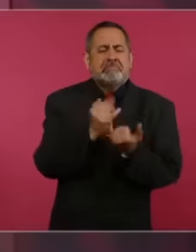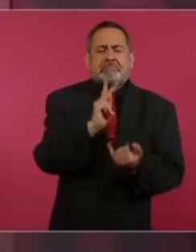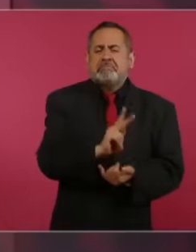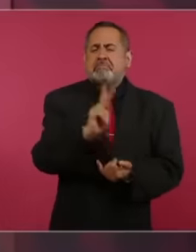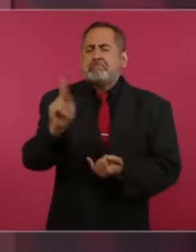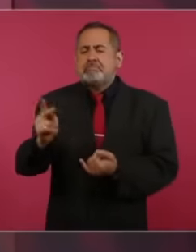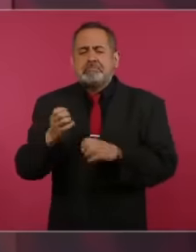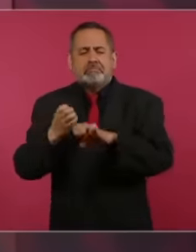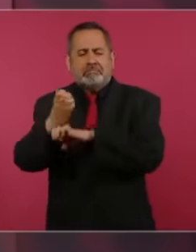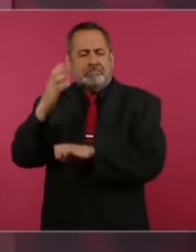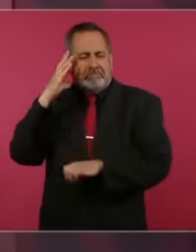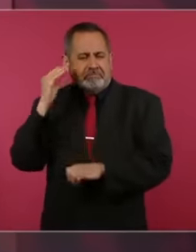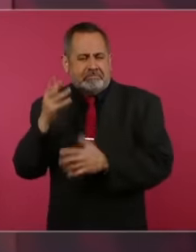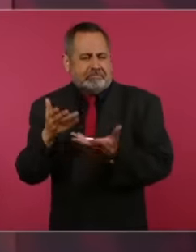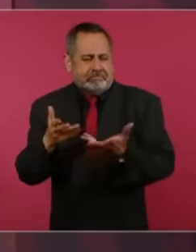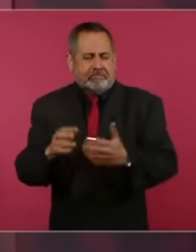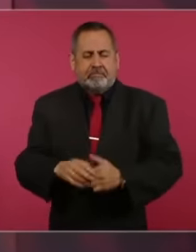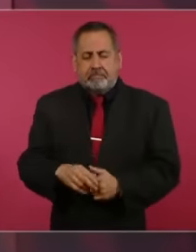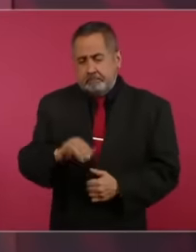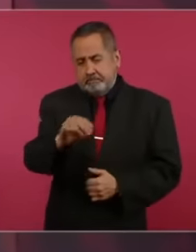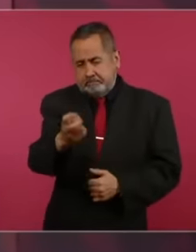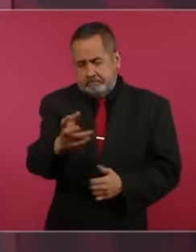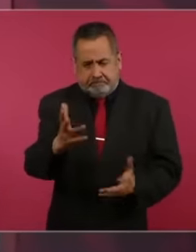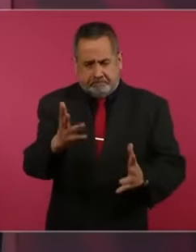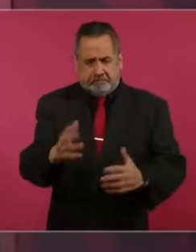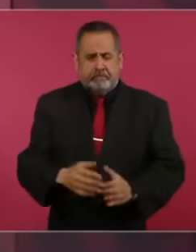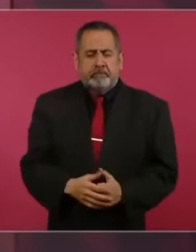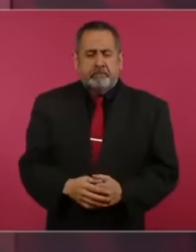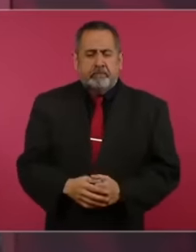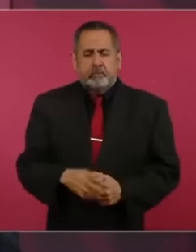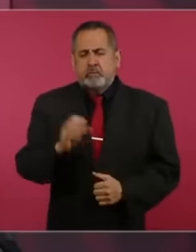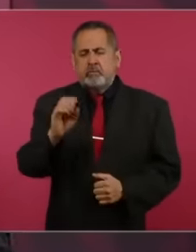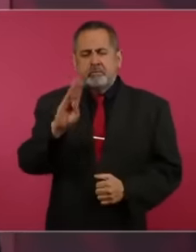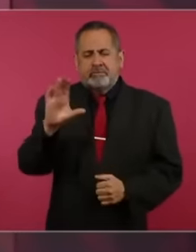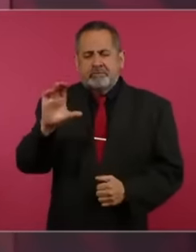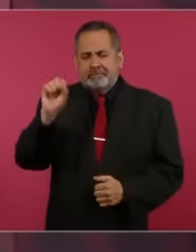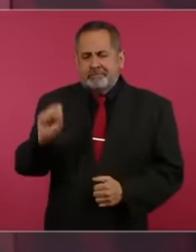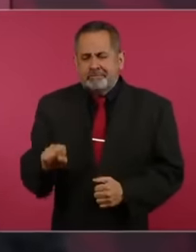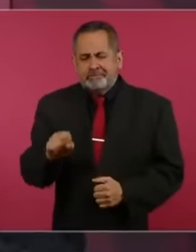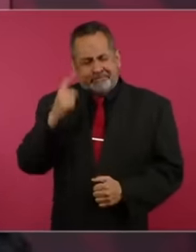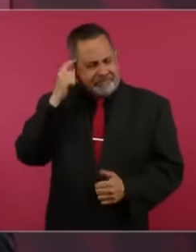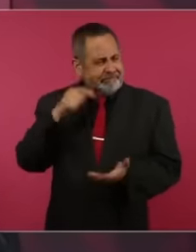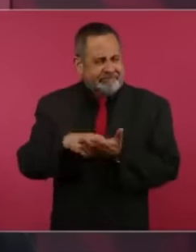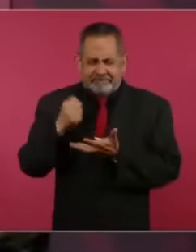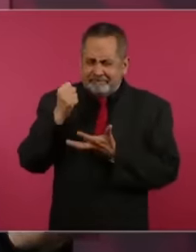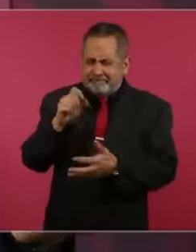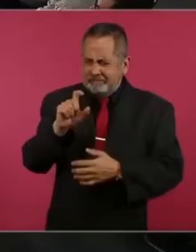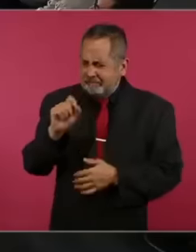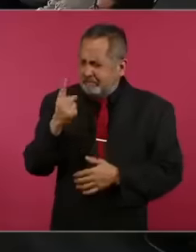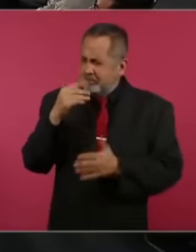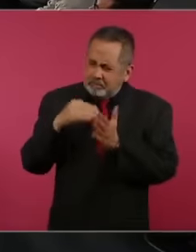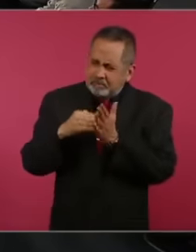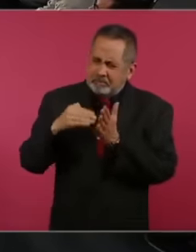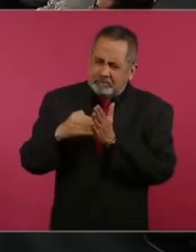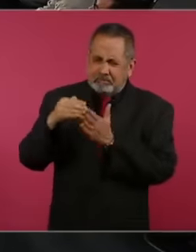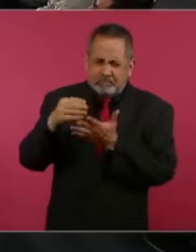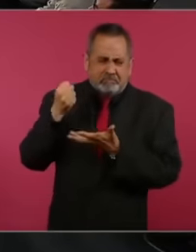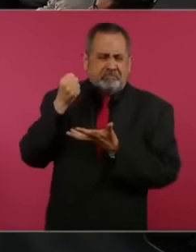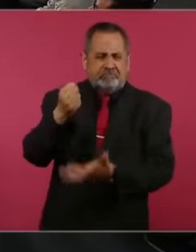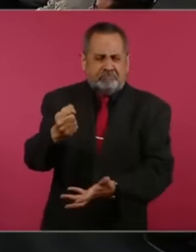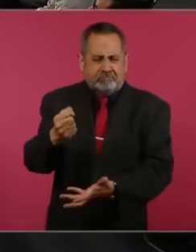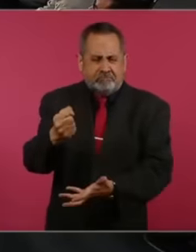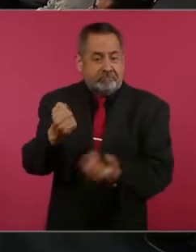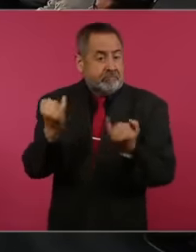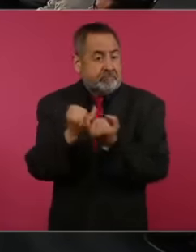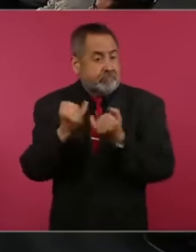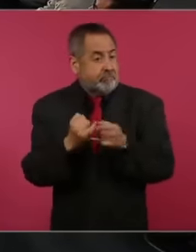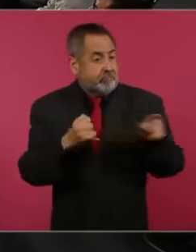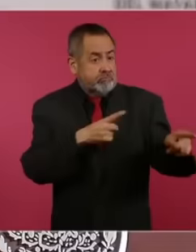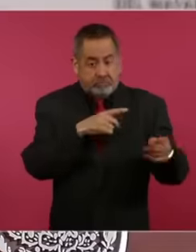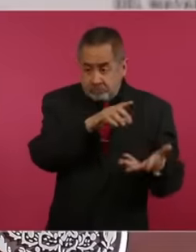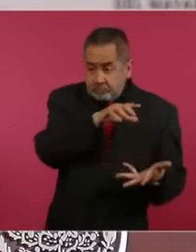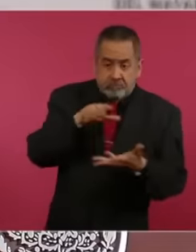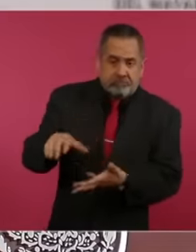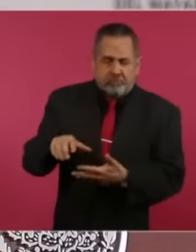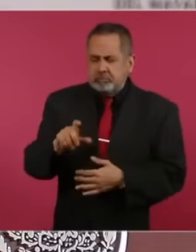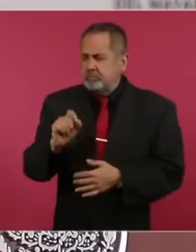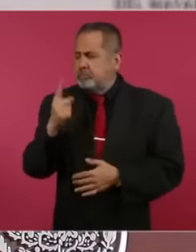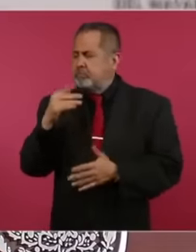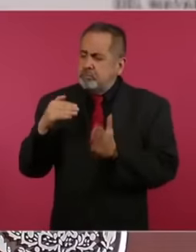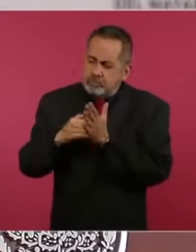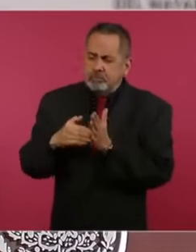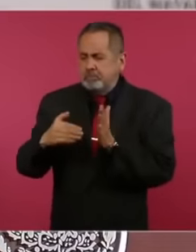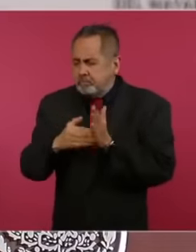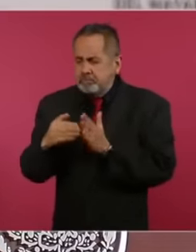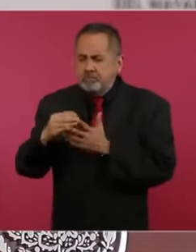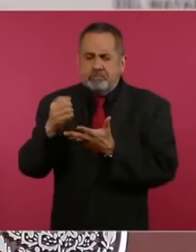of Colima No yes or Baja Southern California has 21,000 million this 21,000 million a year